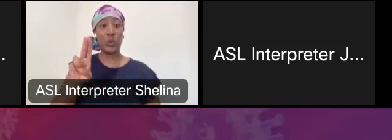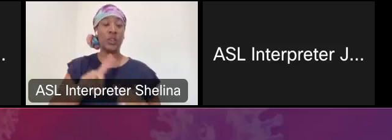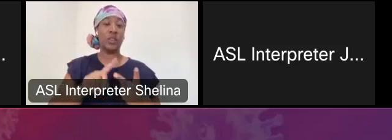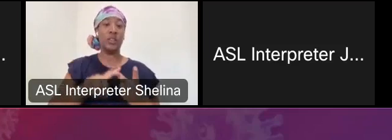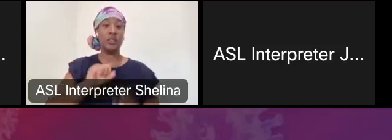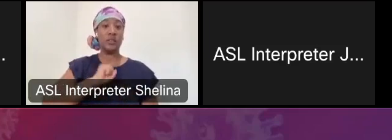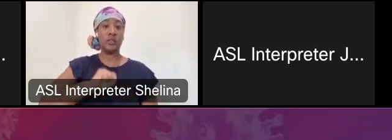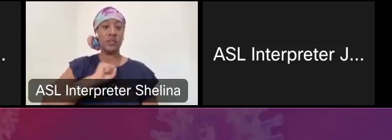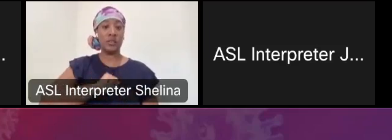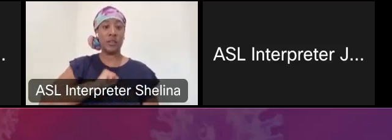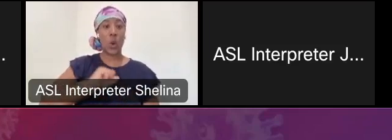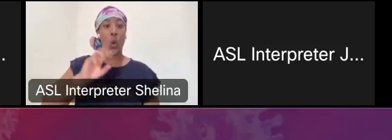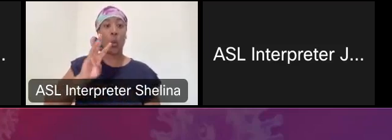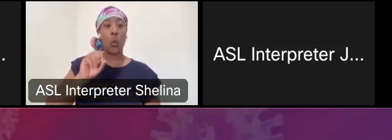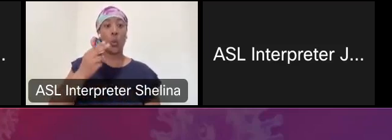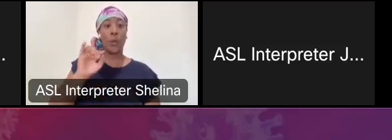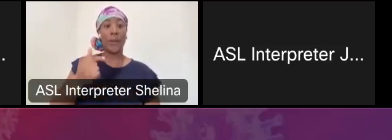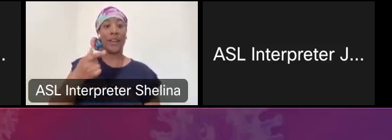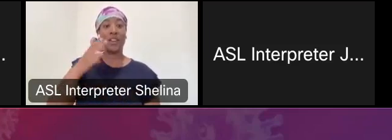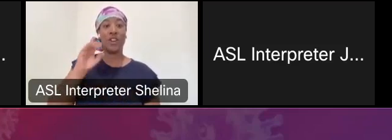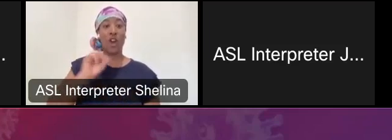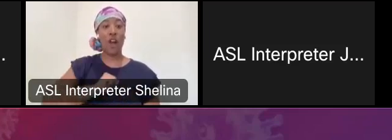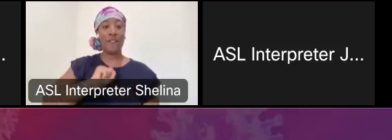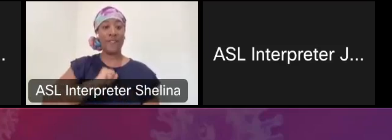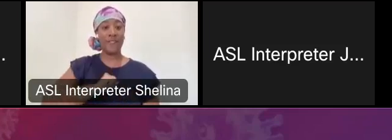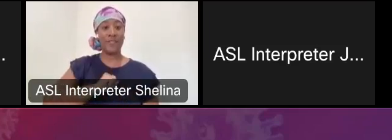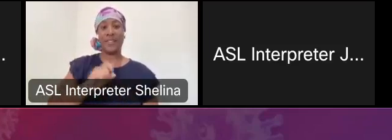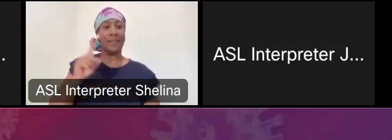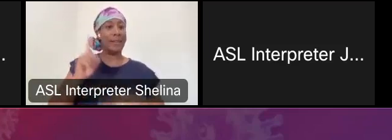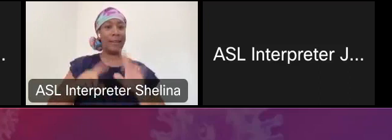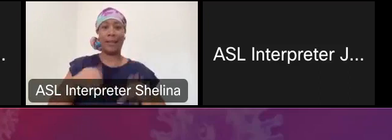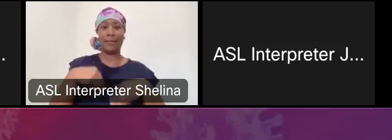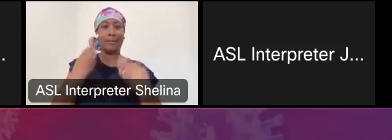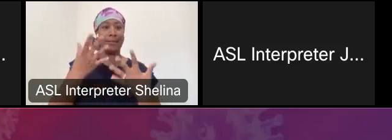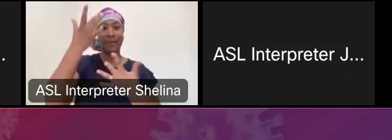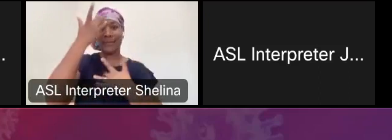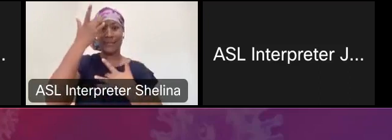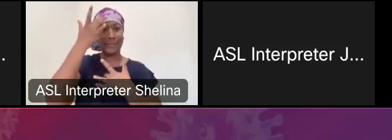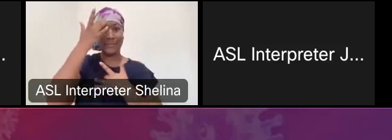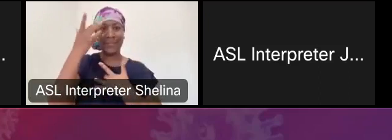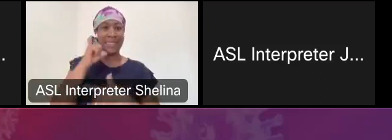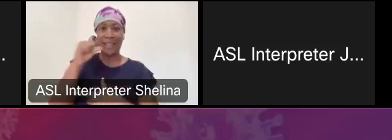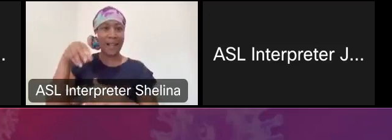The vaccine could not make you sick with Kelvin 19 vaccine, because it does not include the virus.